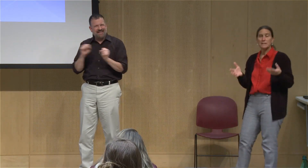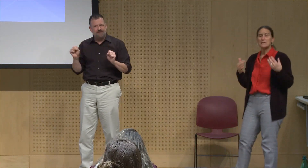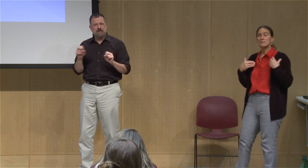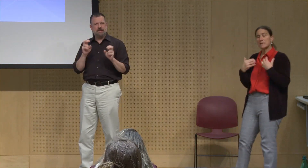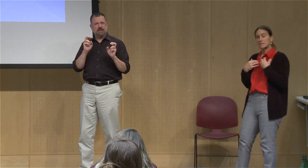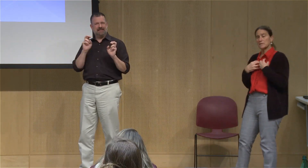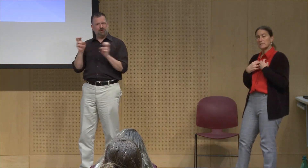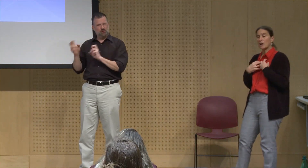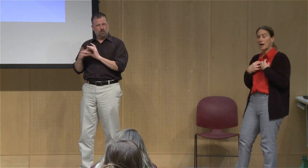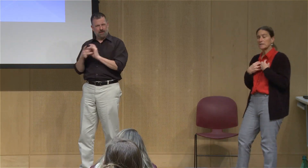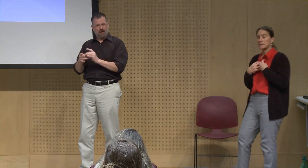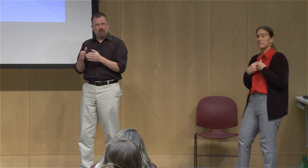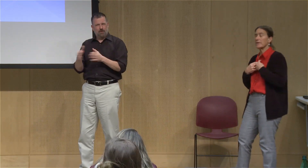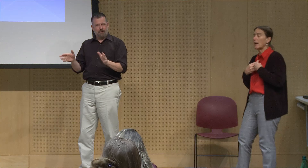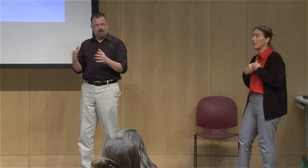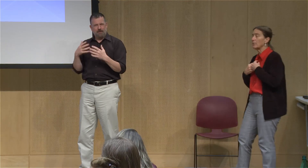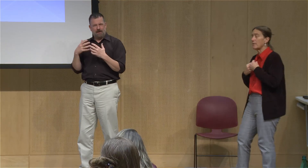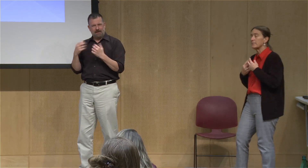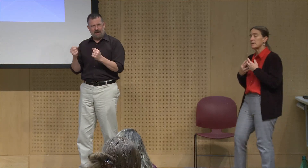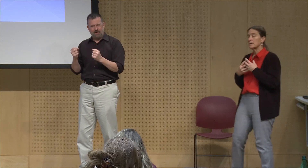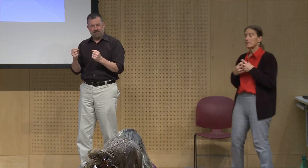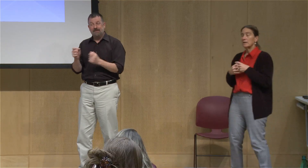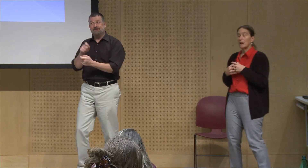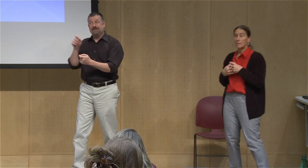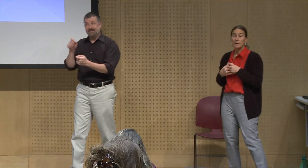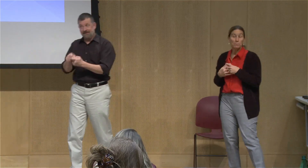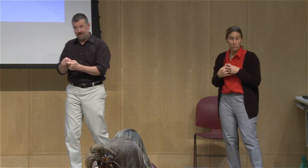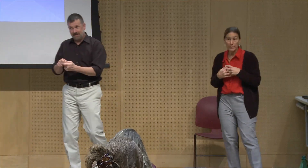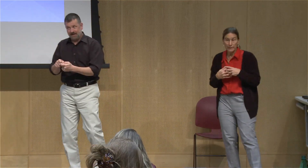BUT IT'S IN THE CONTEXT OF THE HEALTH OF THE EMPLOYEE.